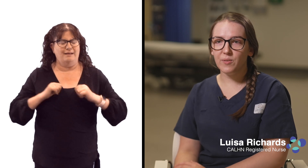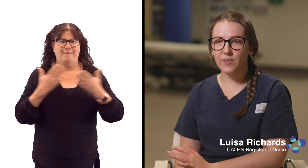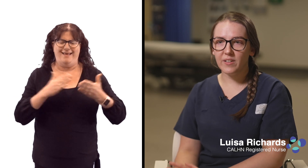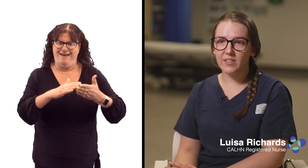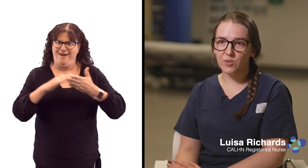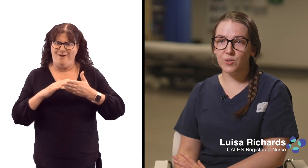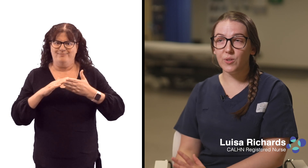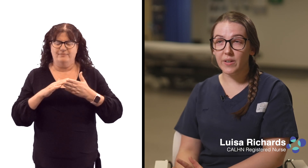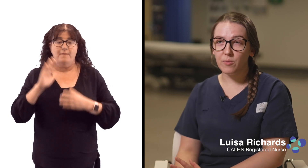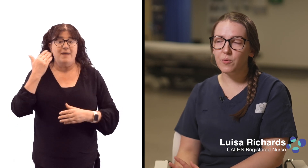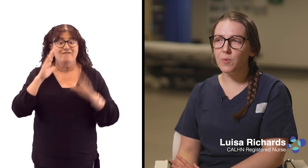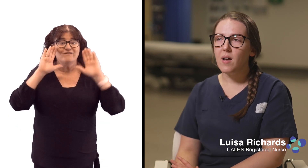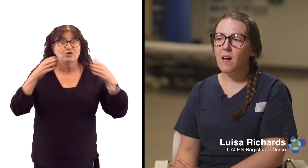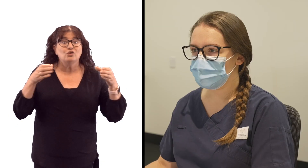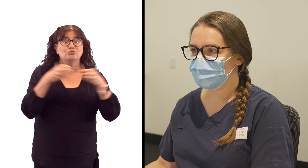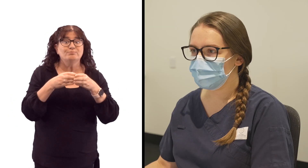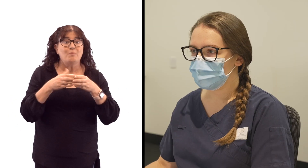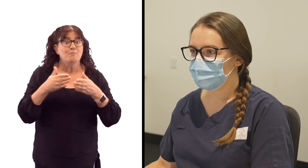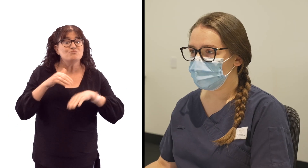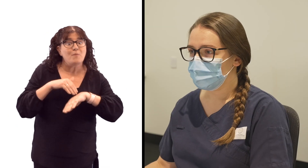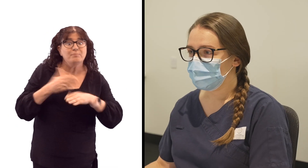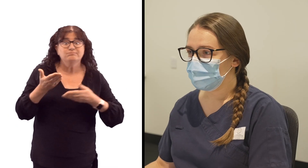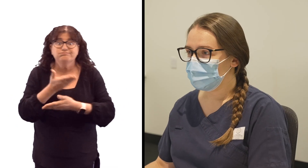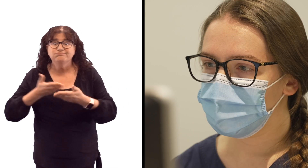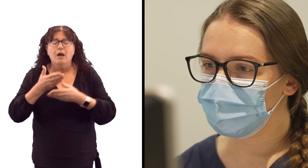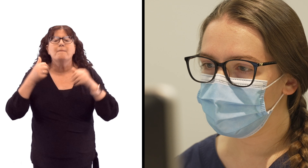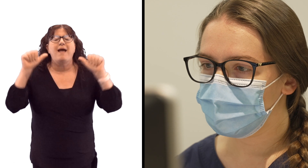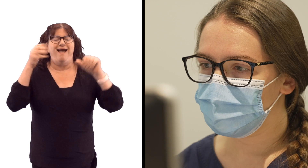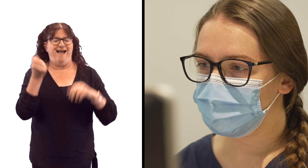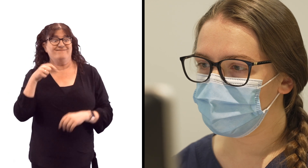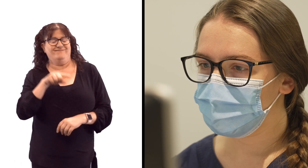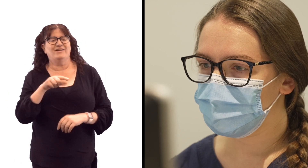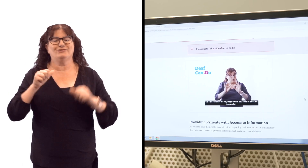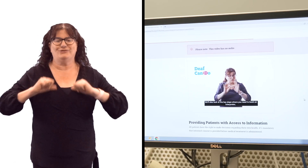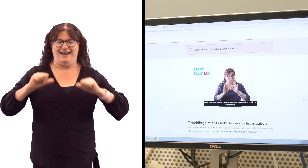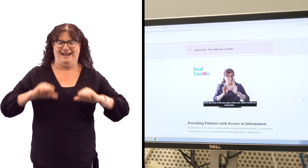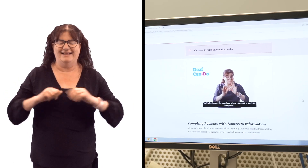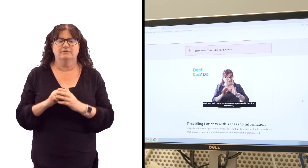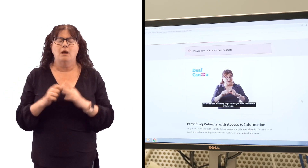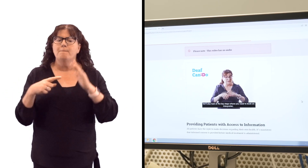through Learning Central so helpful. I can see the vision from our focus groups come to life in that training module.